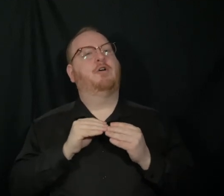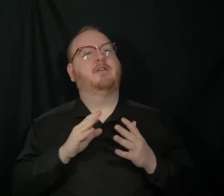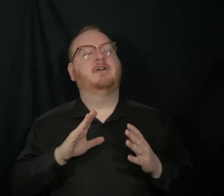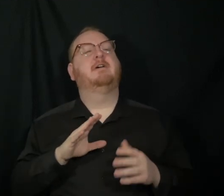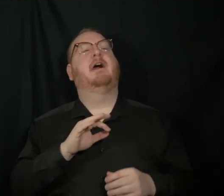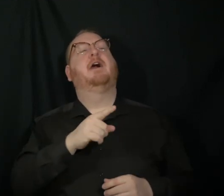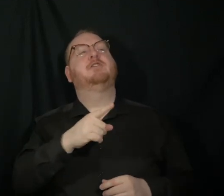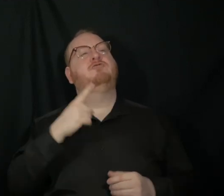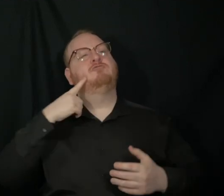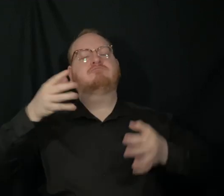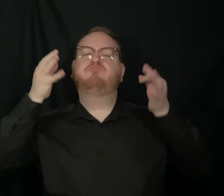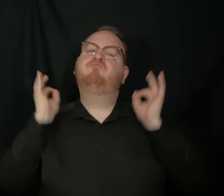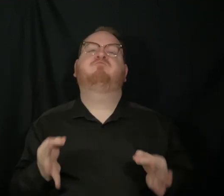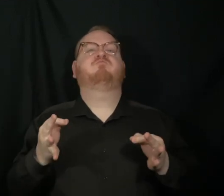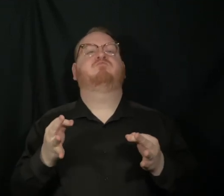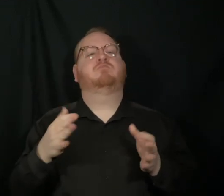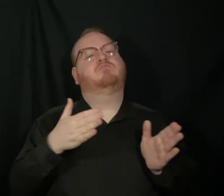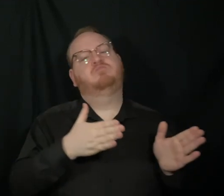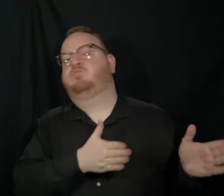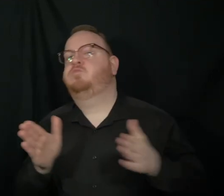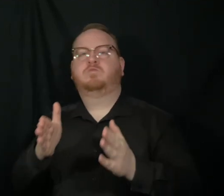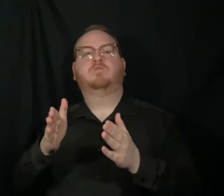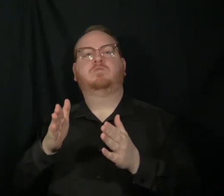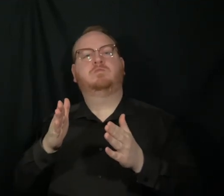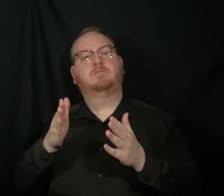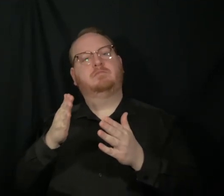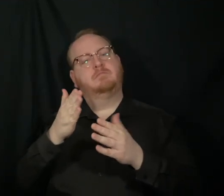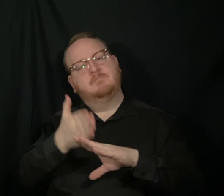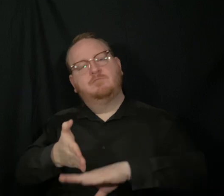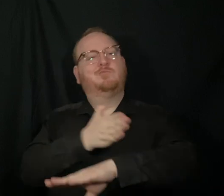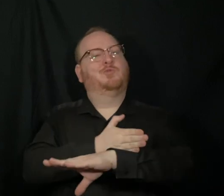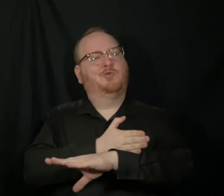advocate. You know, for me, and maybe, you know, maybe some of